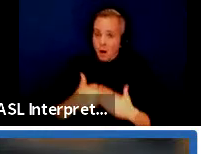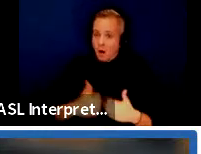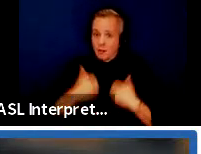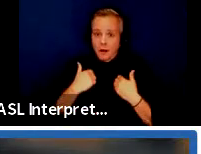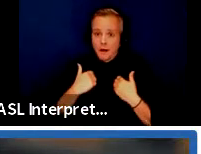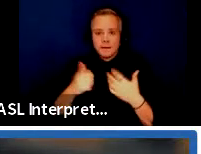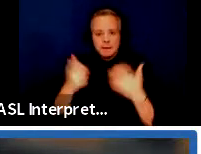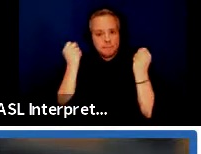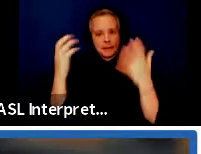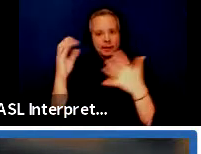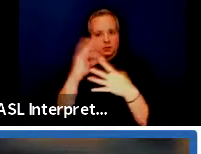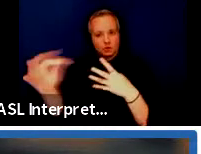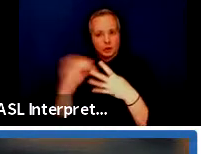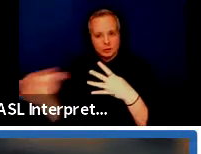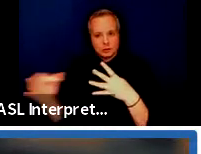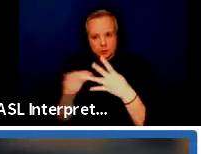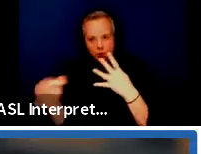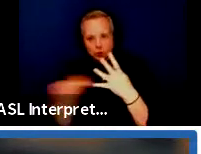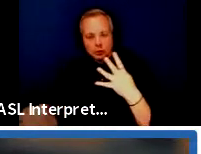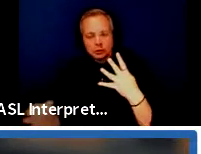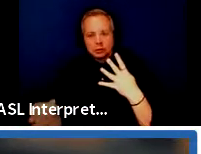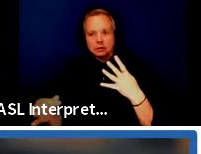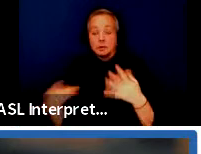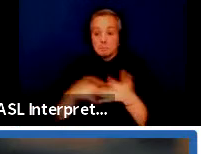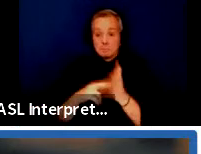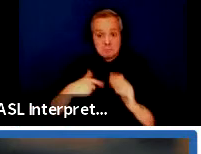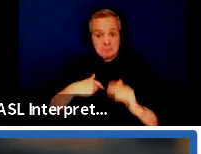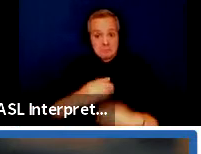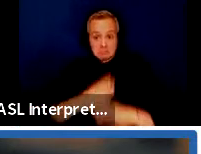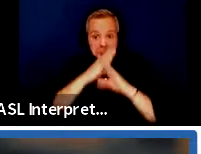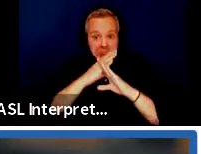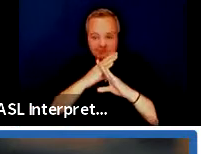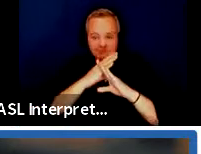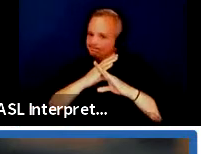LET ANYTHING GET IN MY WAY AND LIVE LIFE TO THE FULLEST.